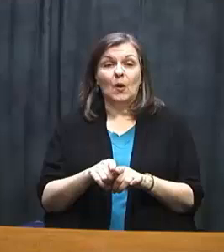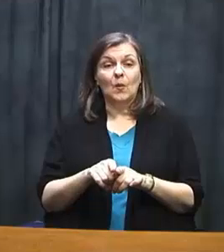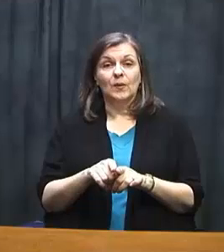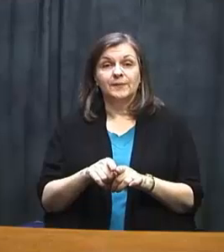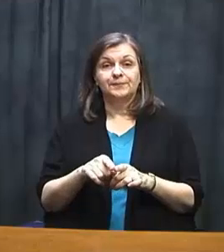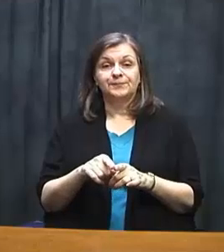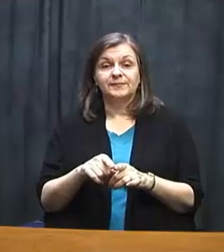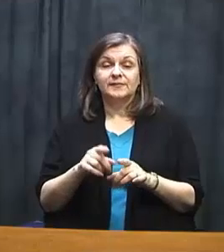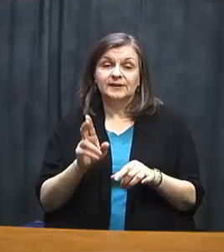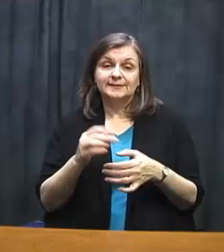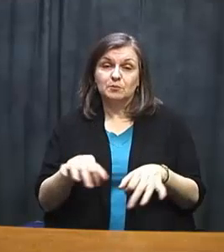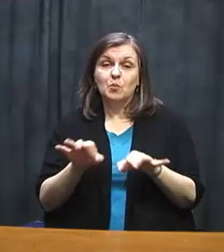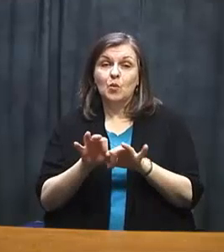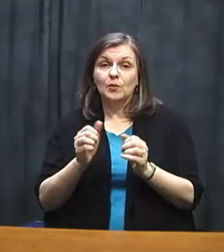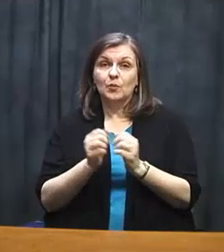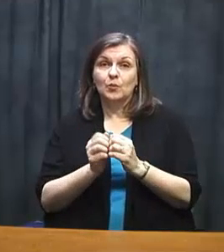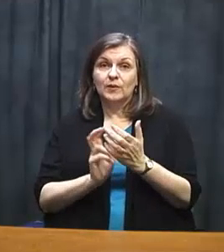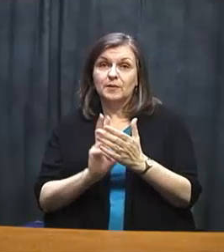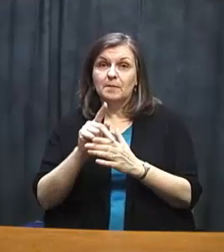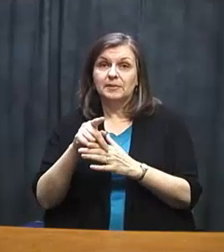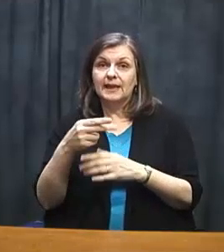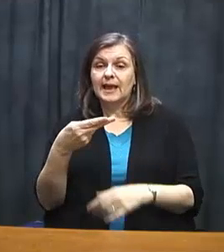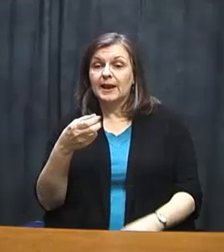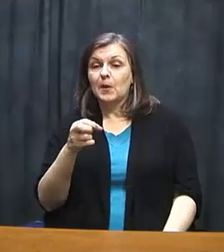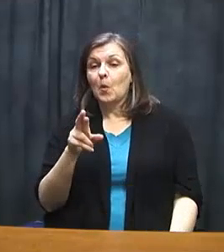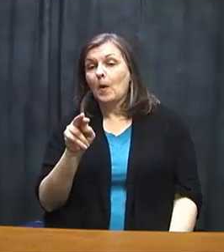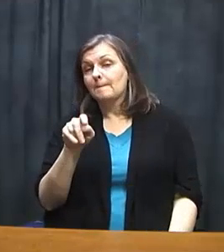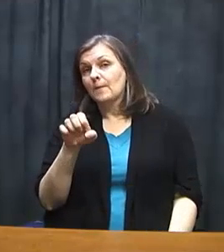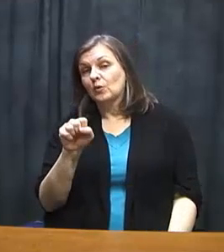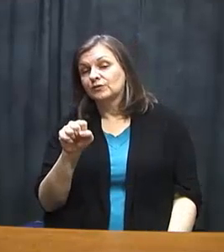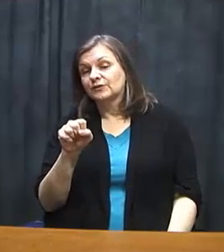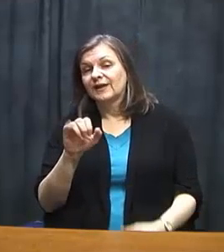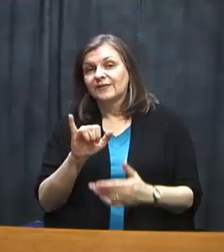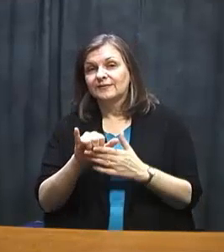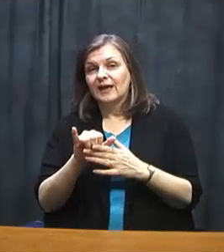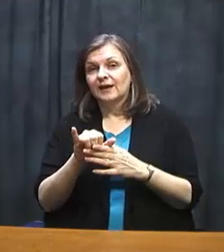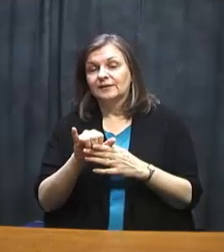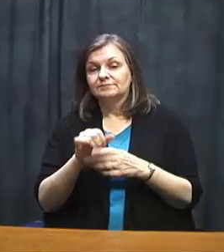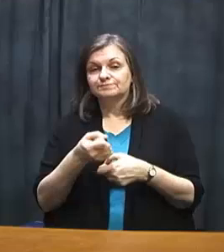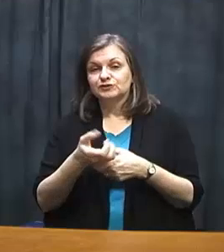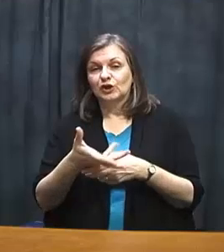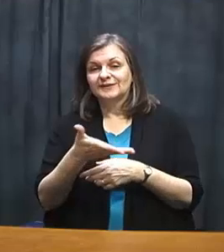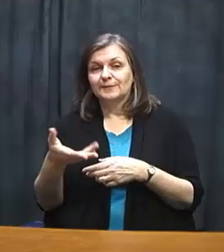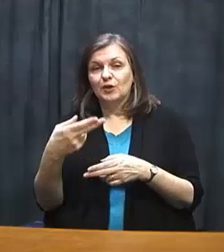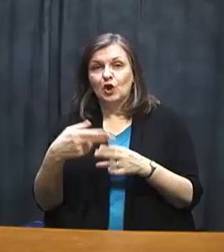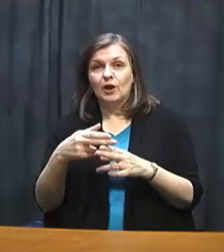in plant hormone discussions later on something called apical dominance